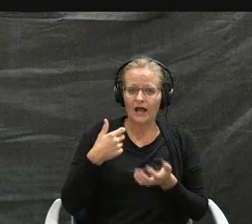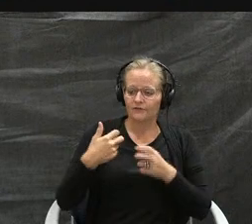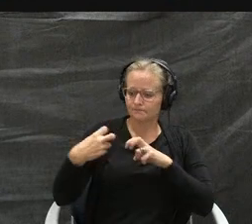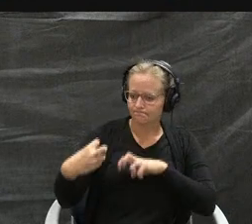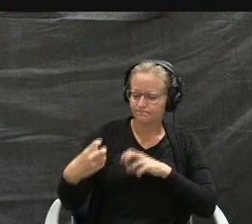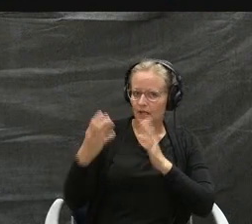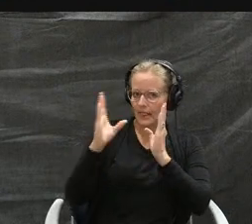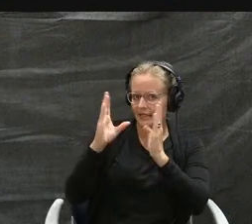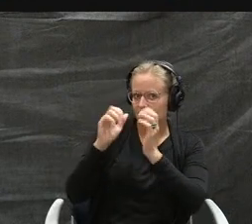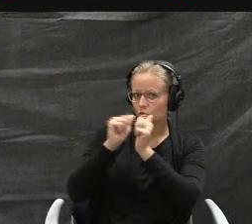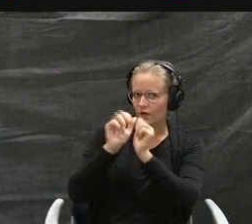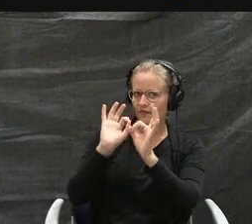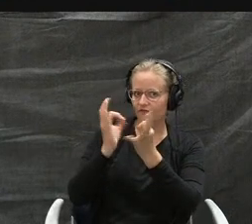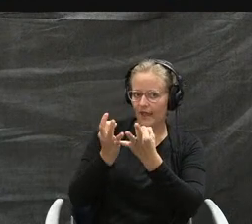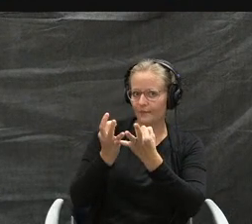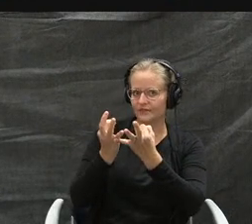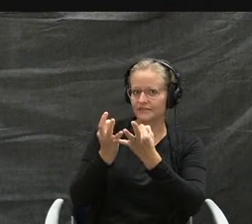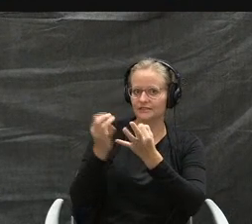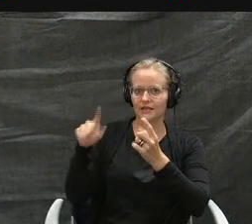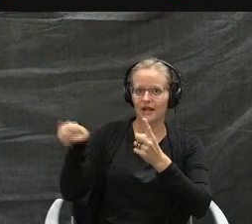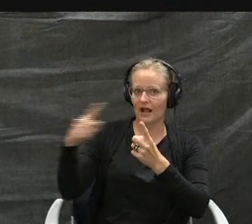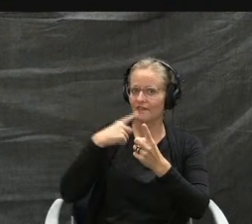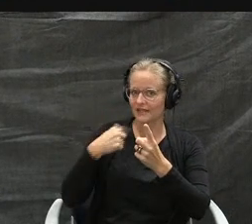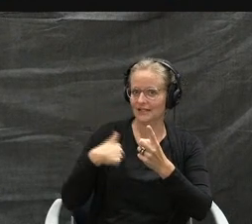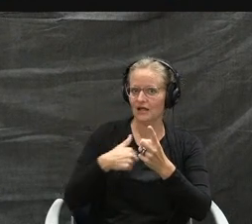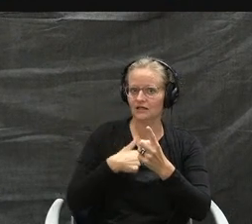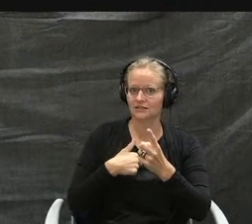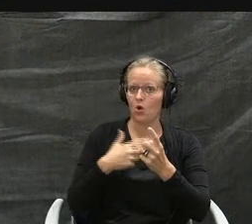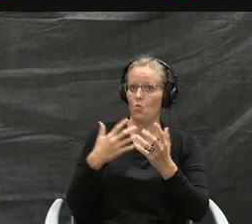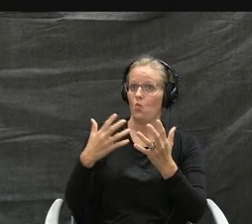how they want to have their student back in school, and I've